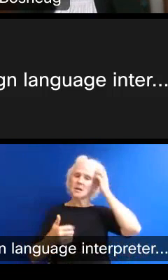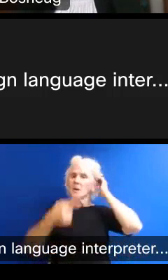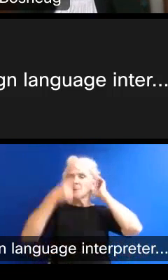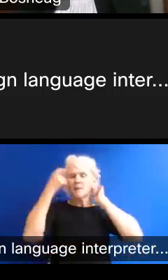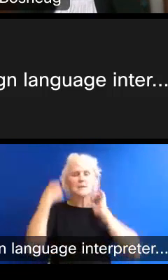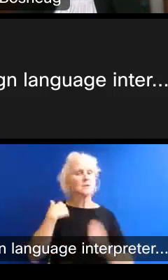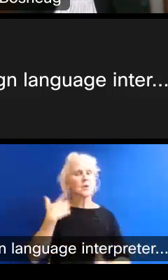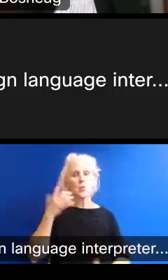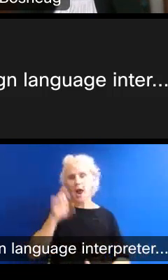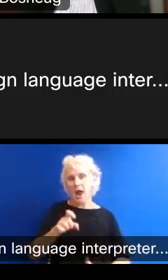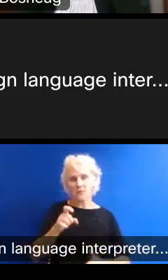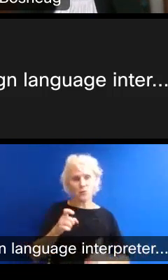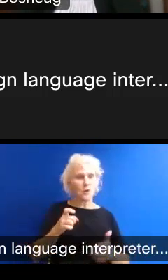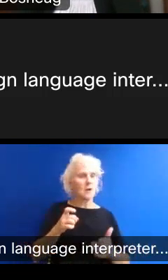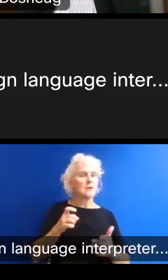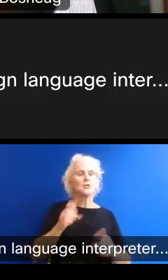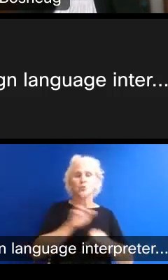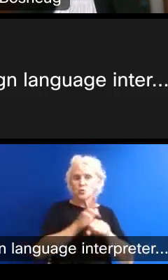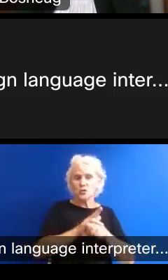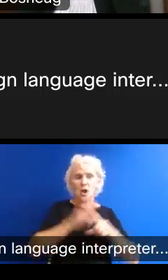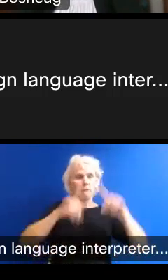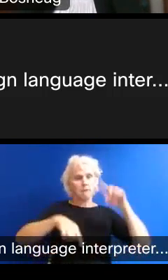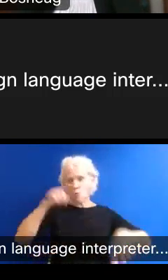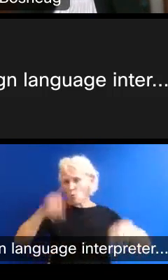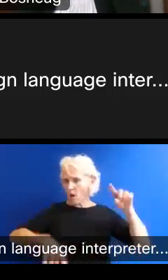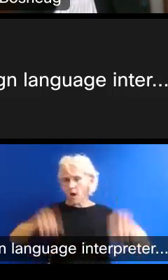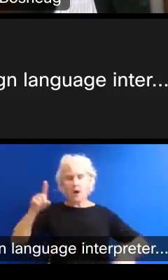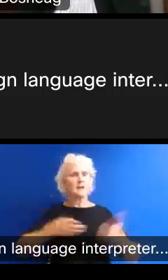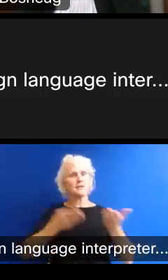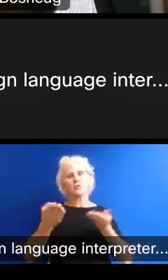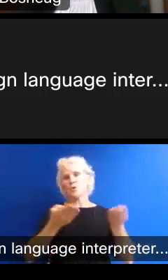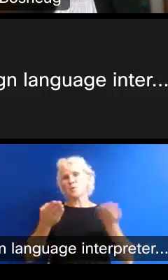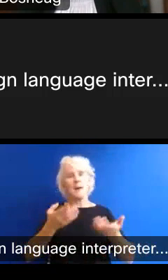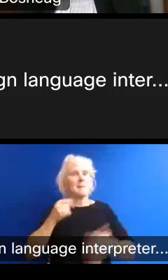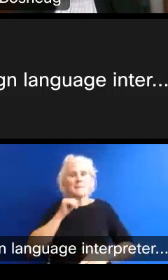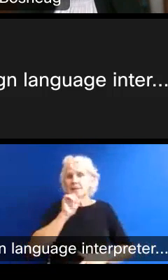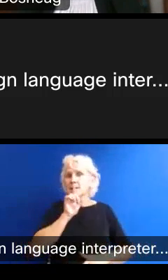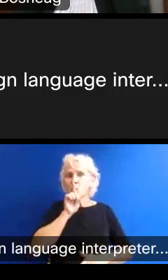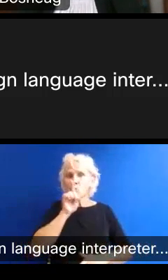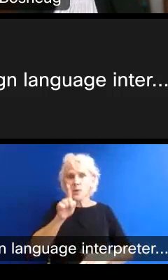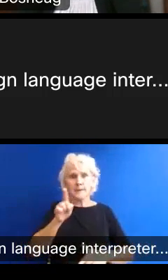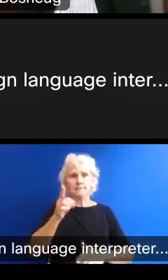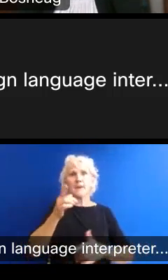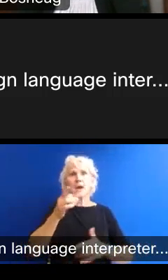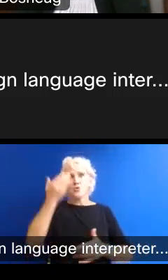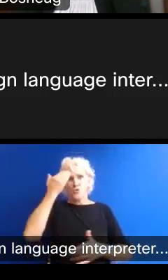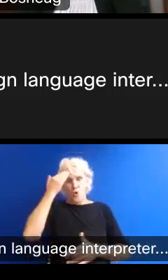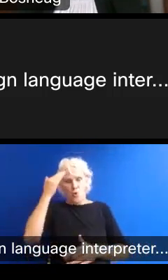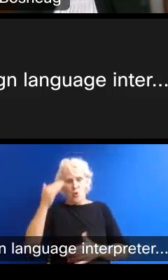service areas that may fall outside of a worker's typical scope, and one theme that we've seen is